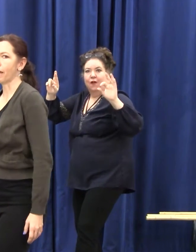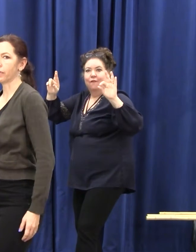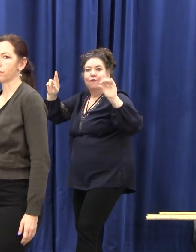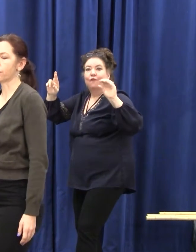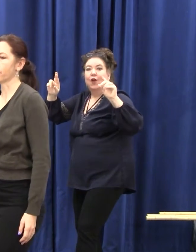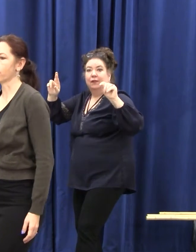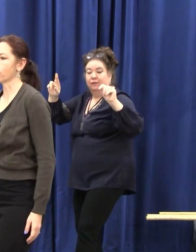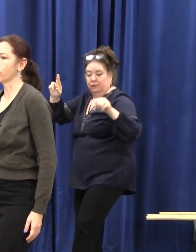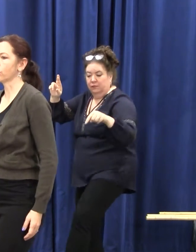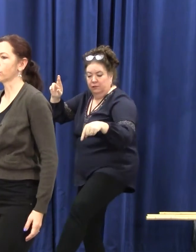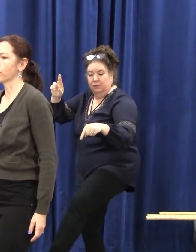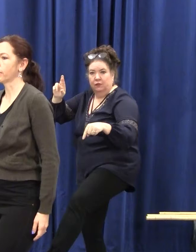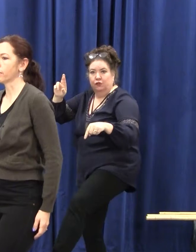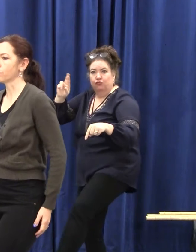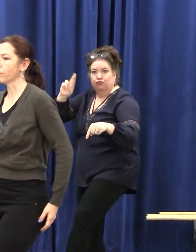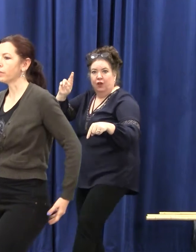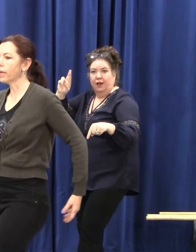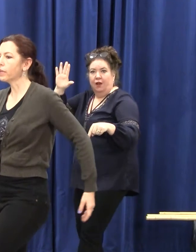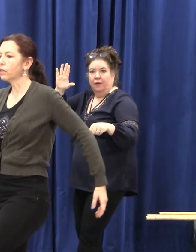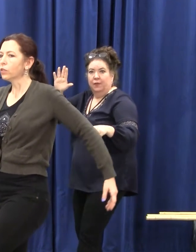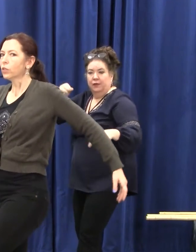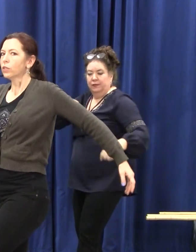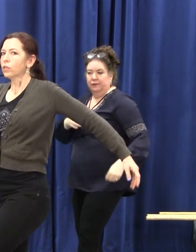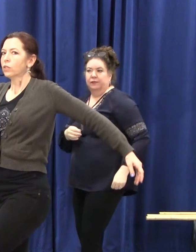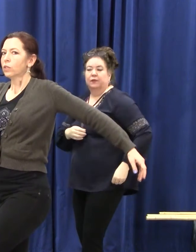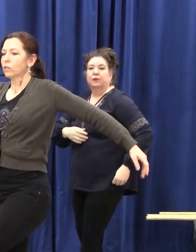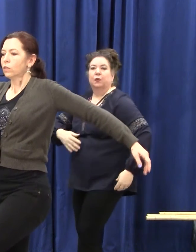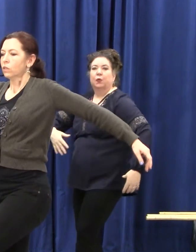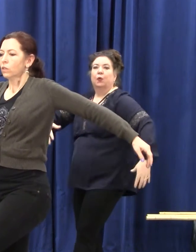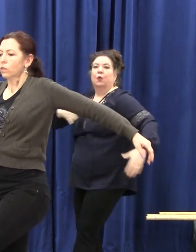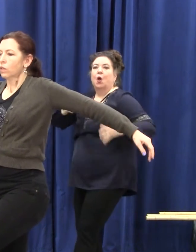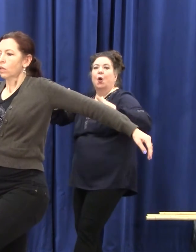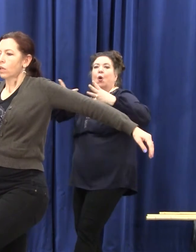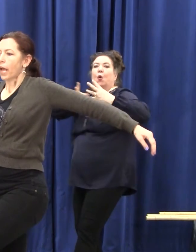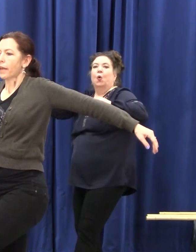to balance there so it'll look like this. Breathe in..